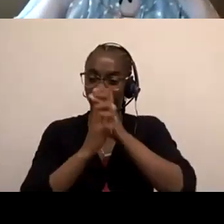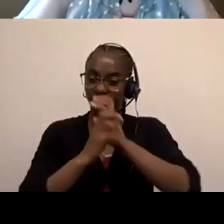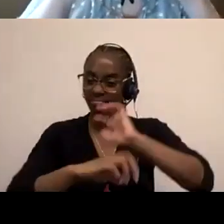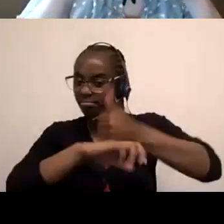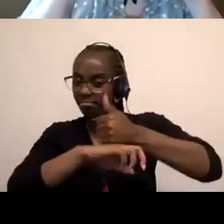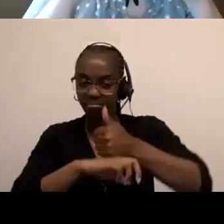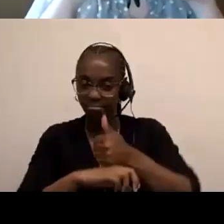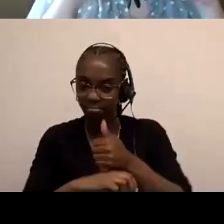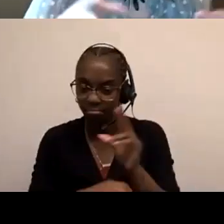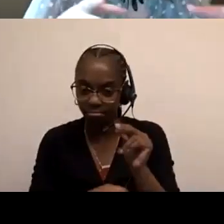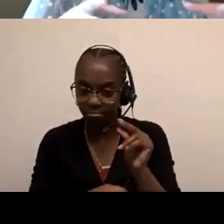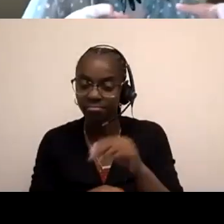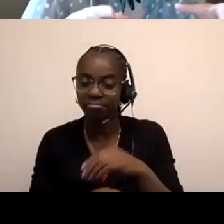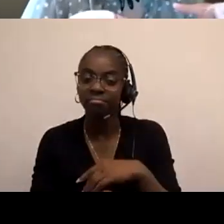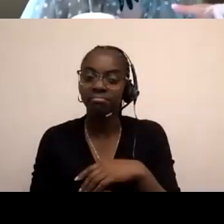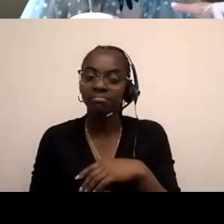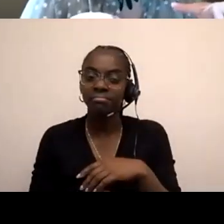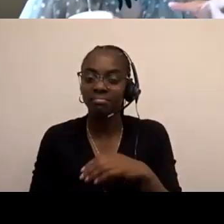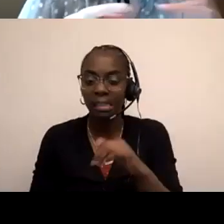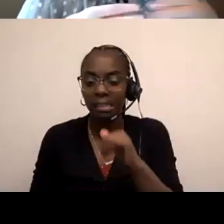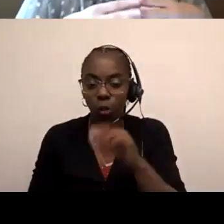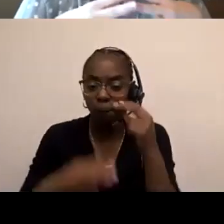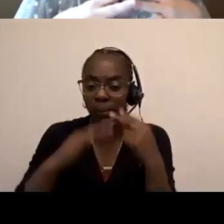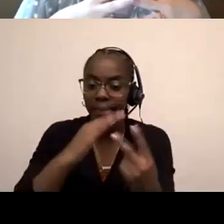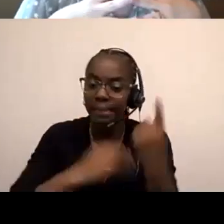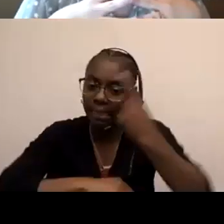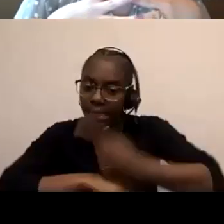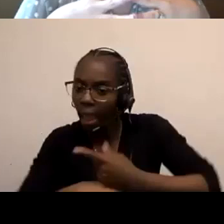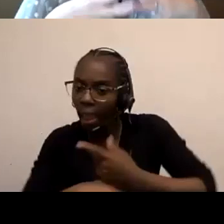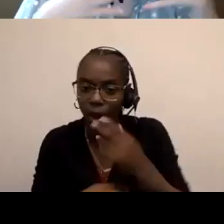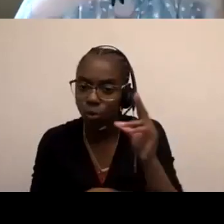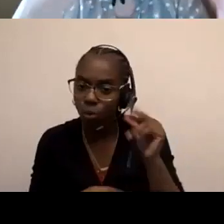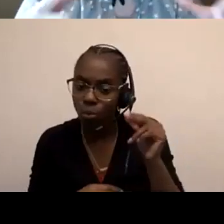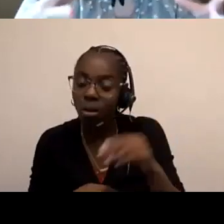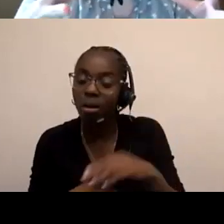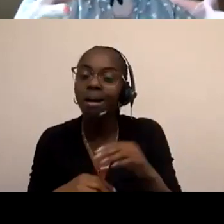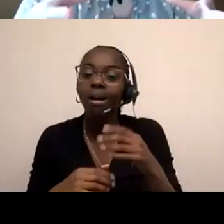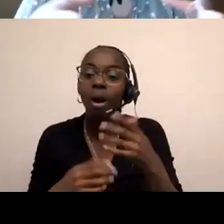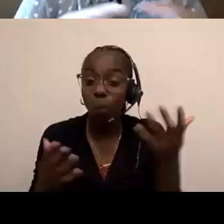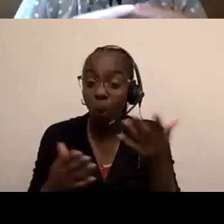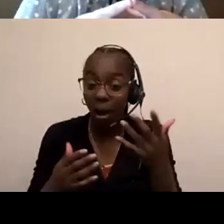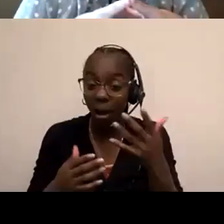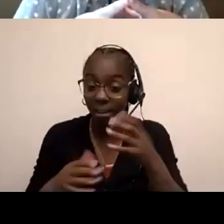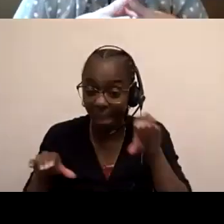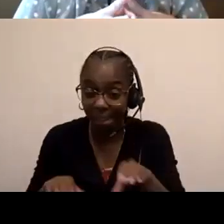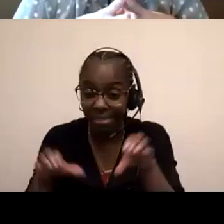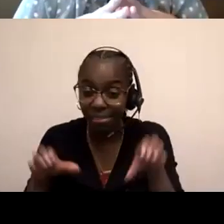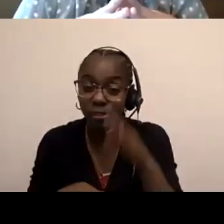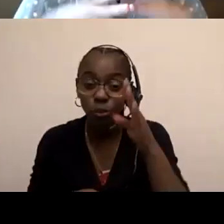THEM PREDICT WHAT IS TODAY GOING TO LOOK LIKE AND WHAT ARE ACTIVITIES I'M GOING TO DO AND